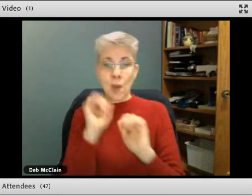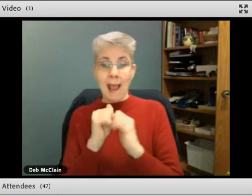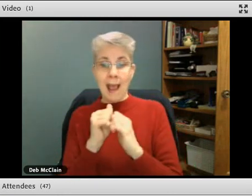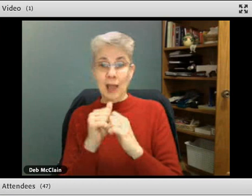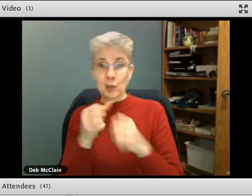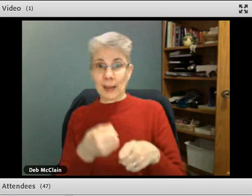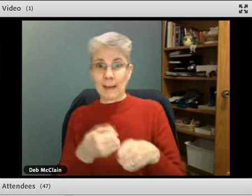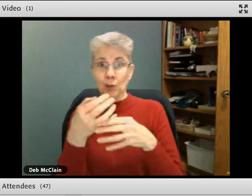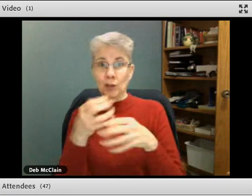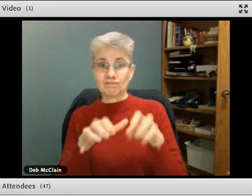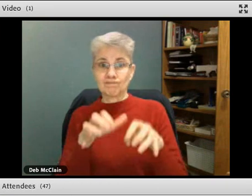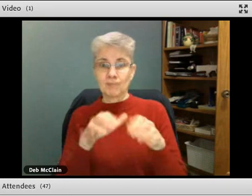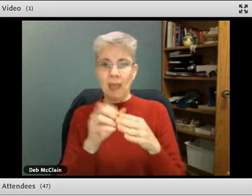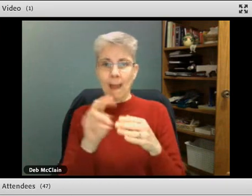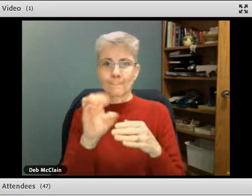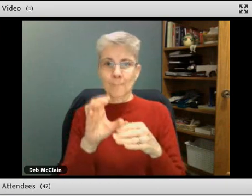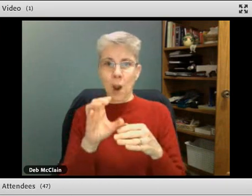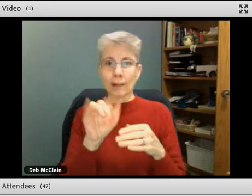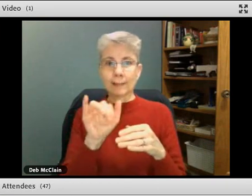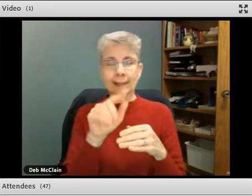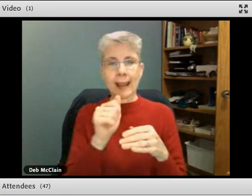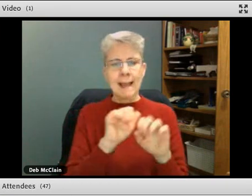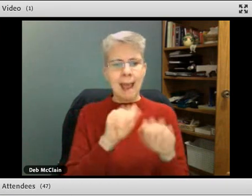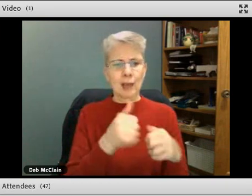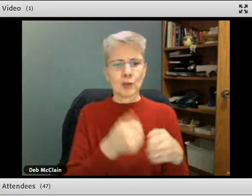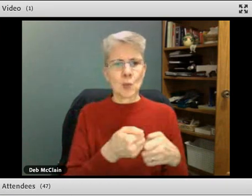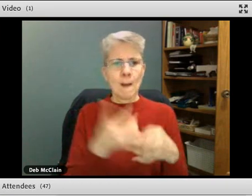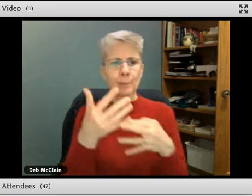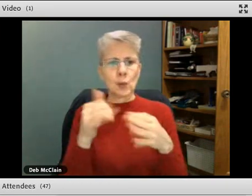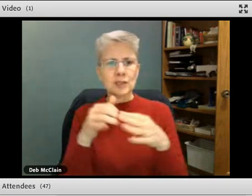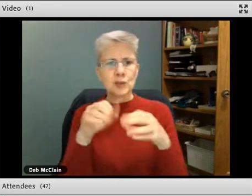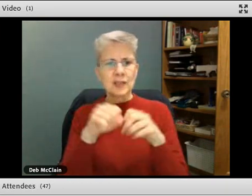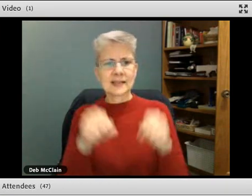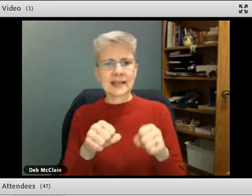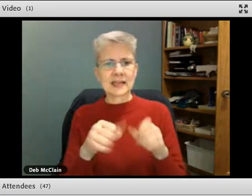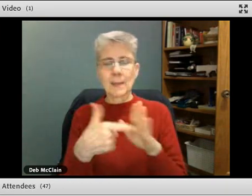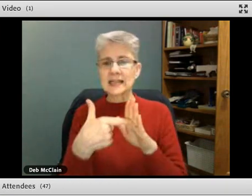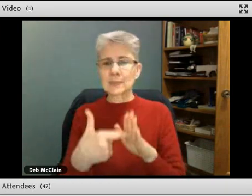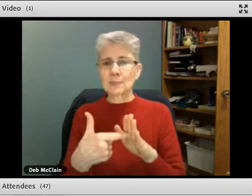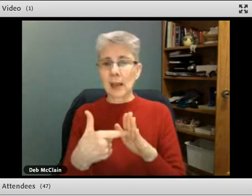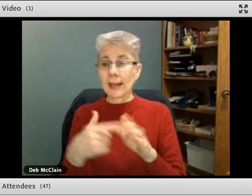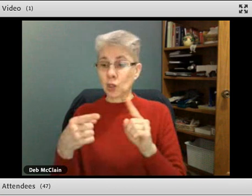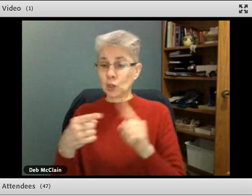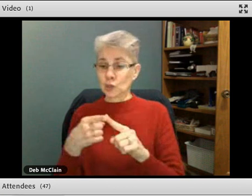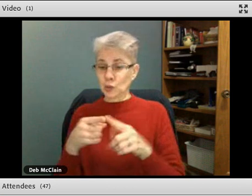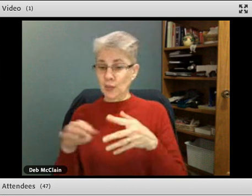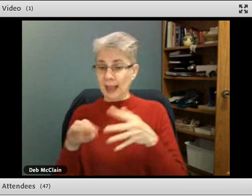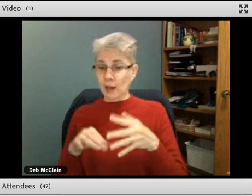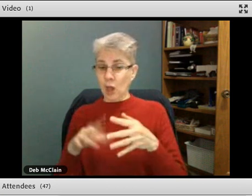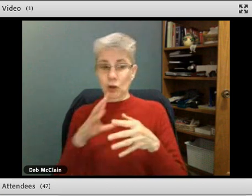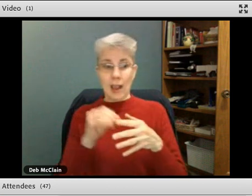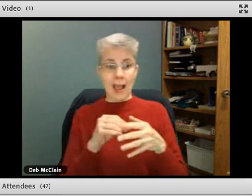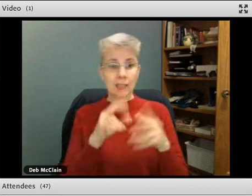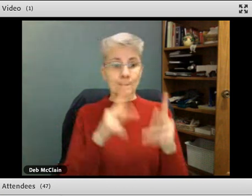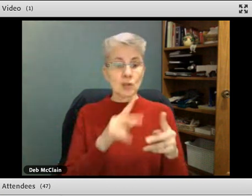is going to be displayed, both to the cataloger and to the user in your particular system. You need the MARC documentation.